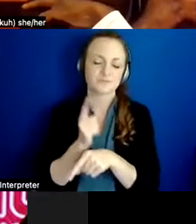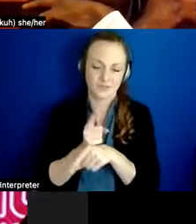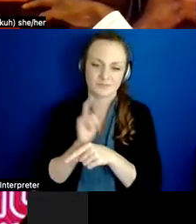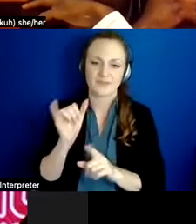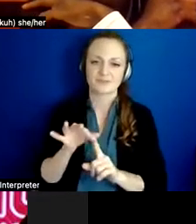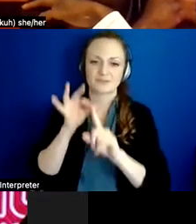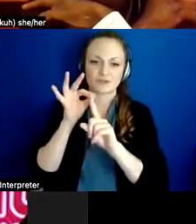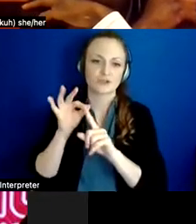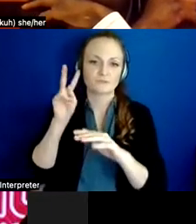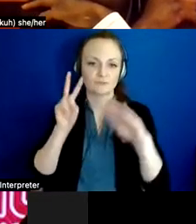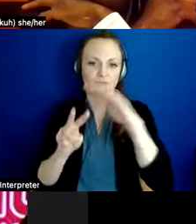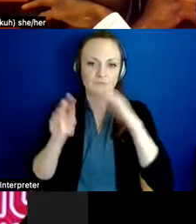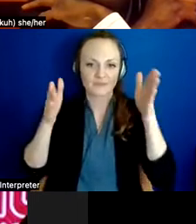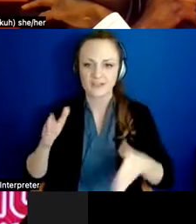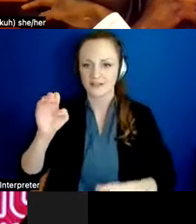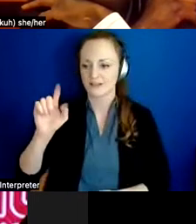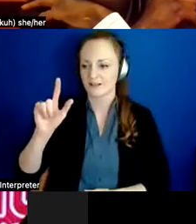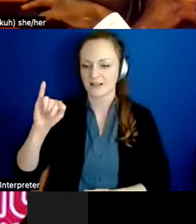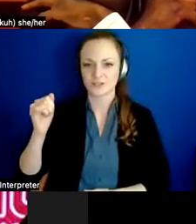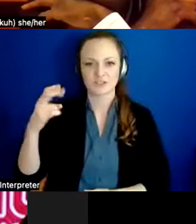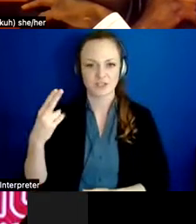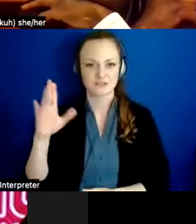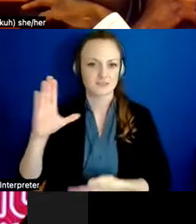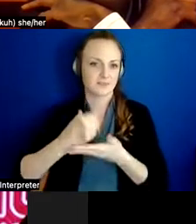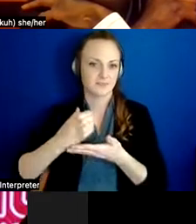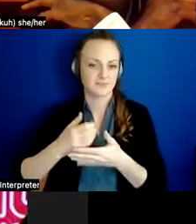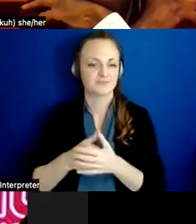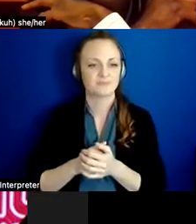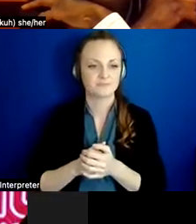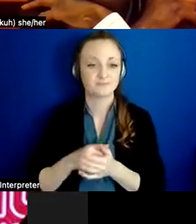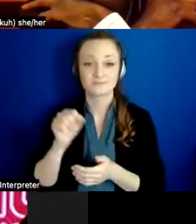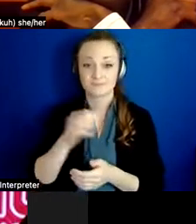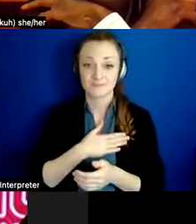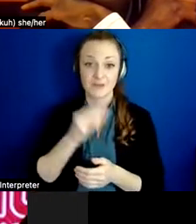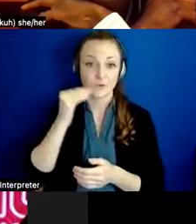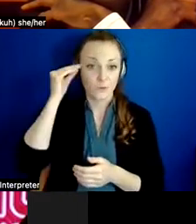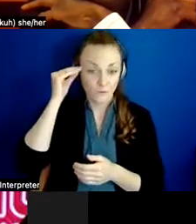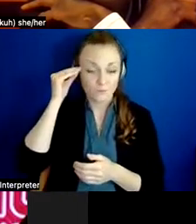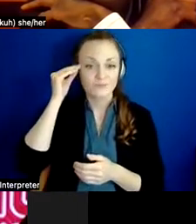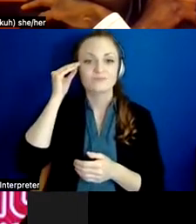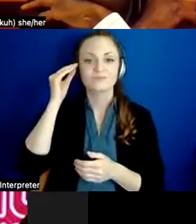as cut. . 20:07:54 Yes, that would be a largest cup, and in my home. Elijah's cup is different from the rest of the glasses of wine that